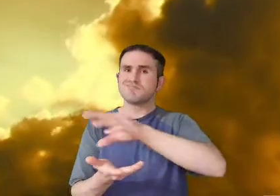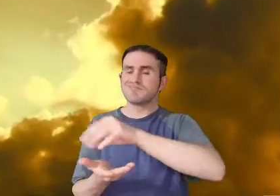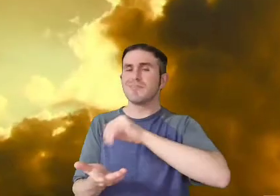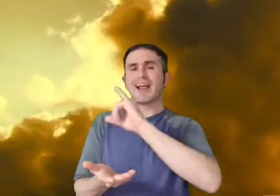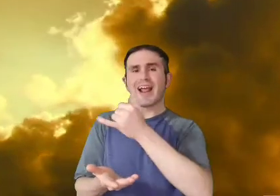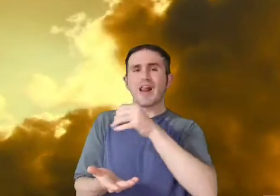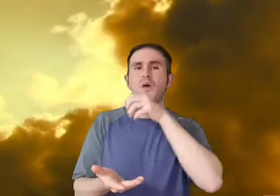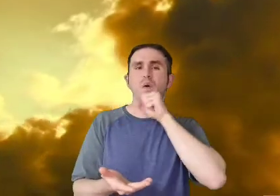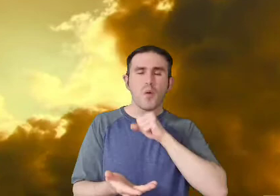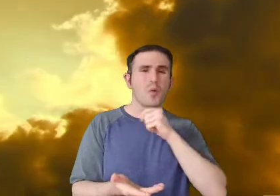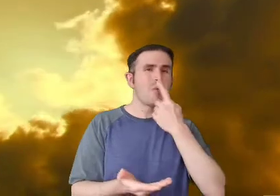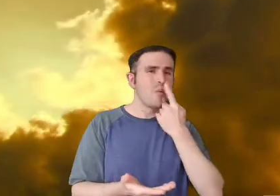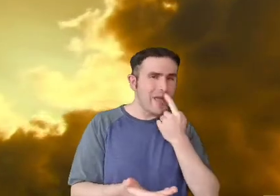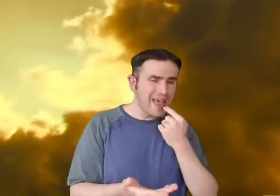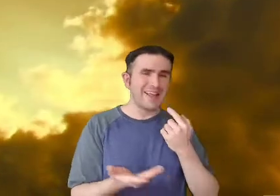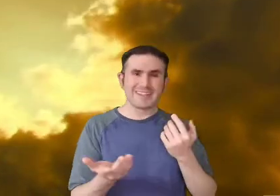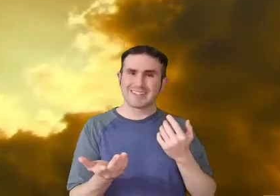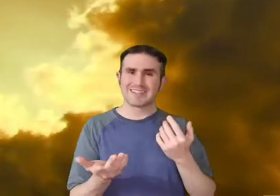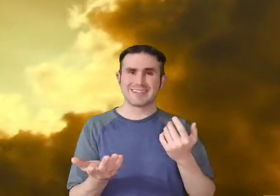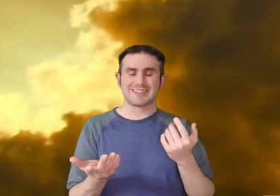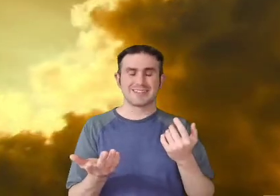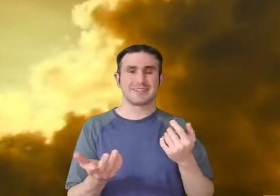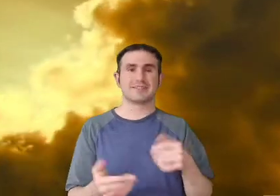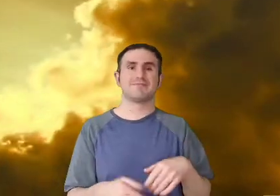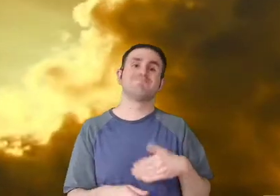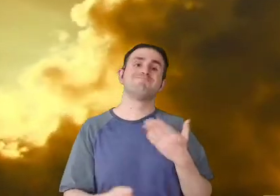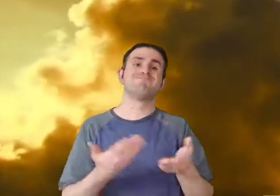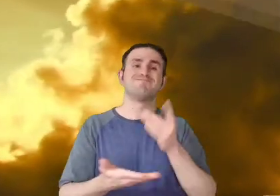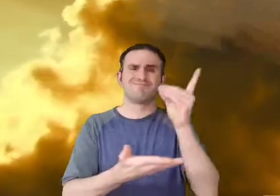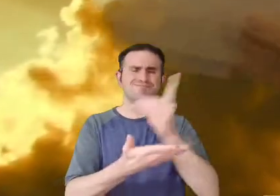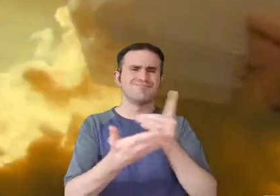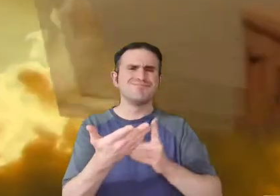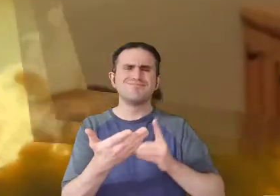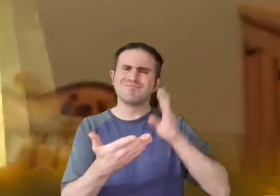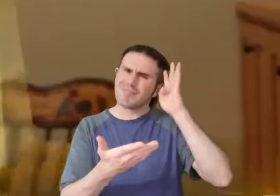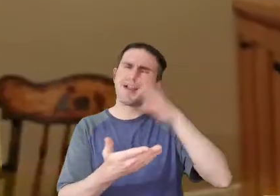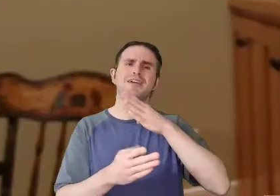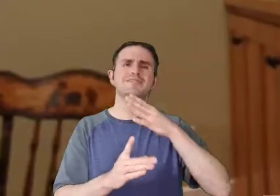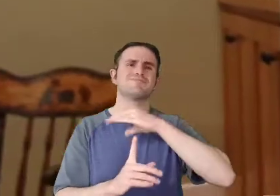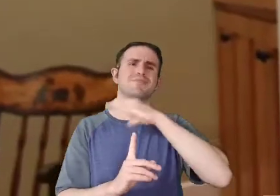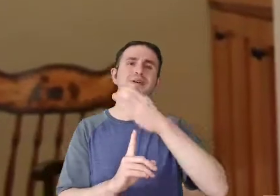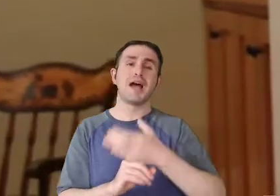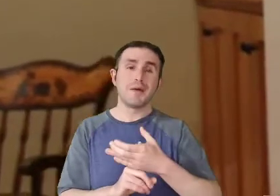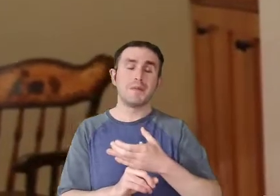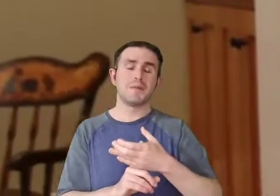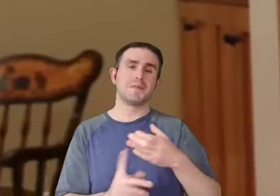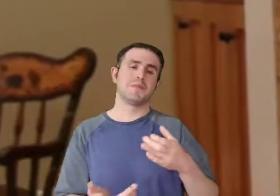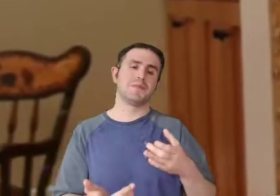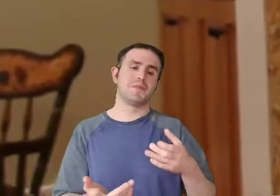in your palette! Maybe this, uh... maybe... it's like designing... an OC or a sona, and you want